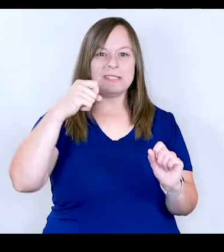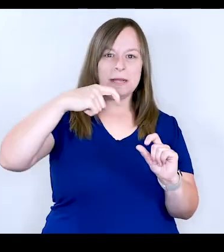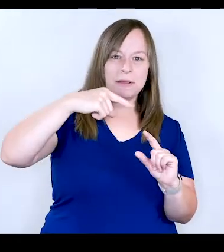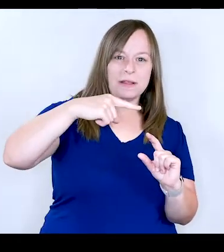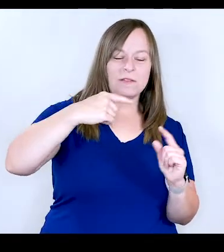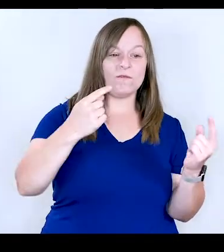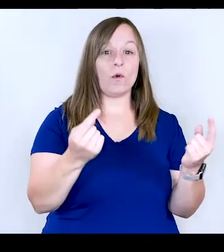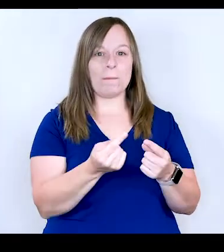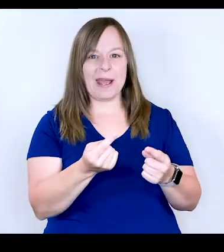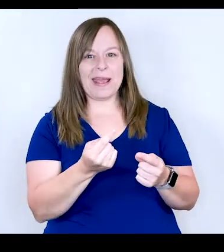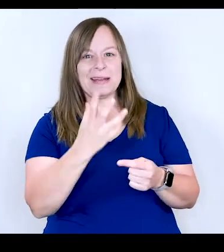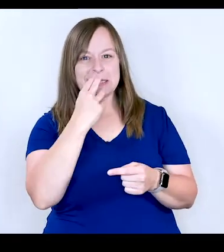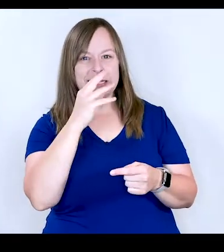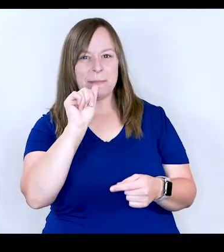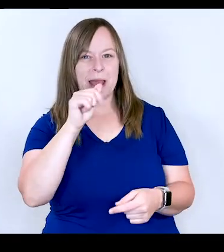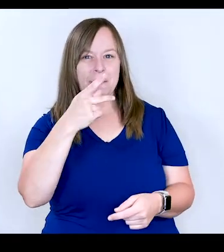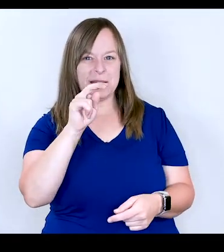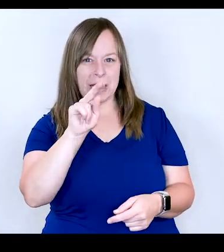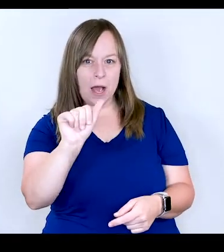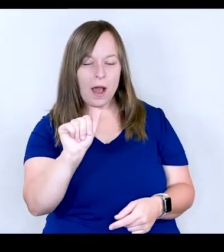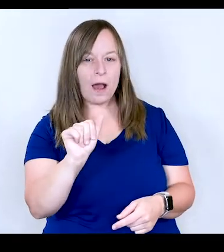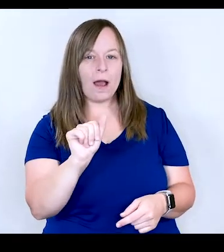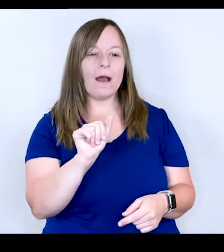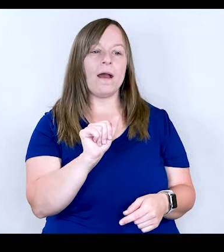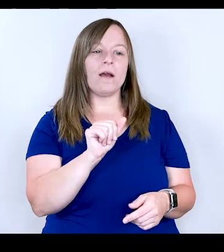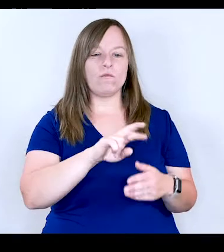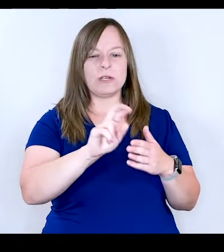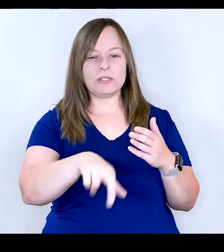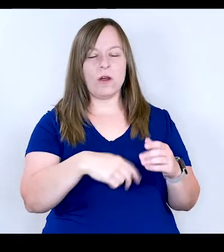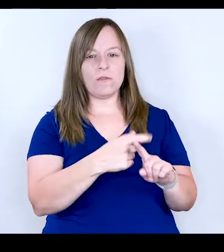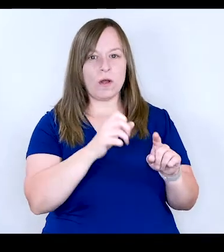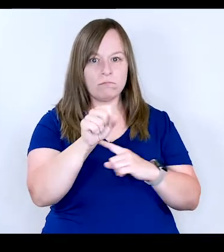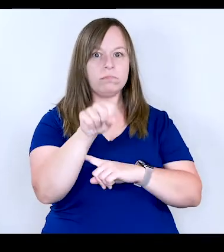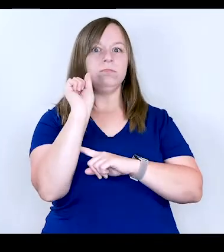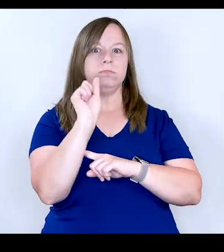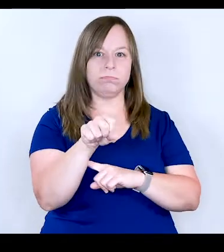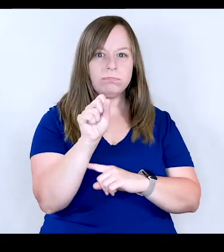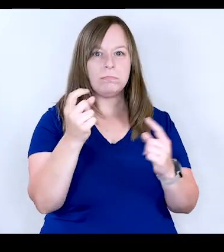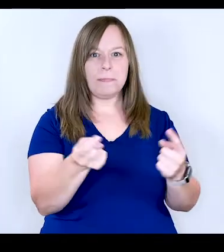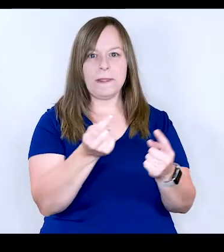and one for sleep apnea, which I had as a result some whiplash injuries. I also